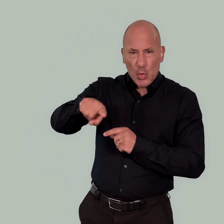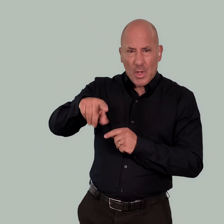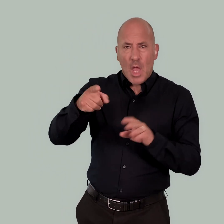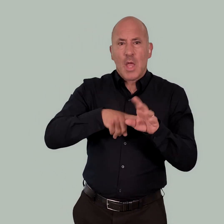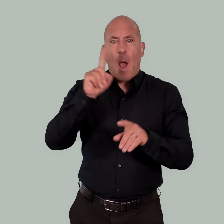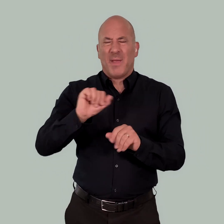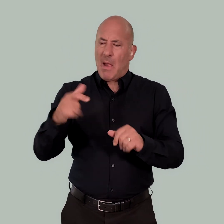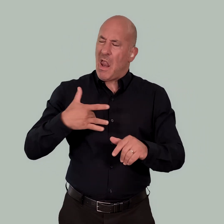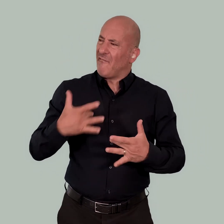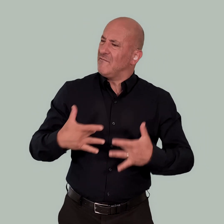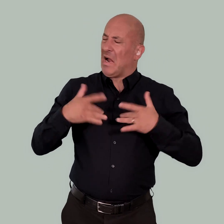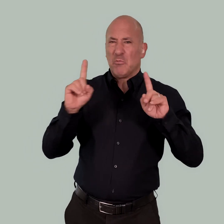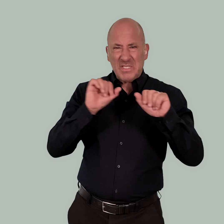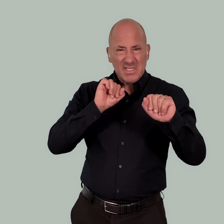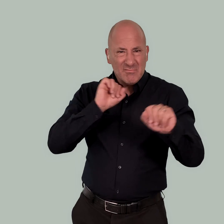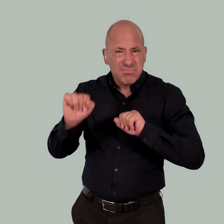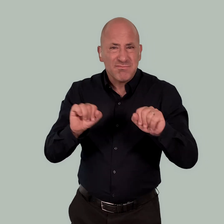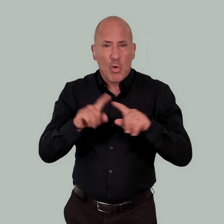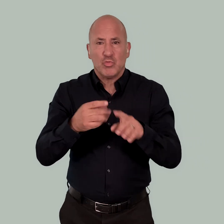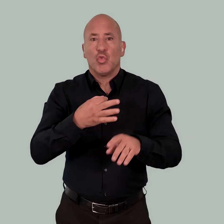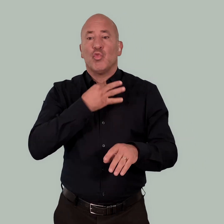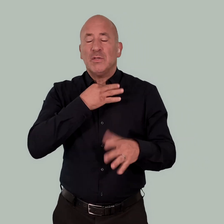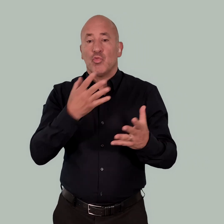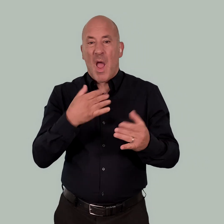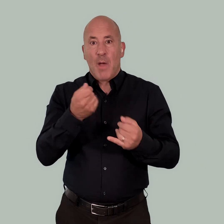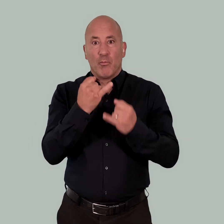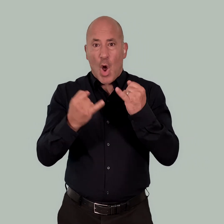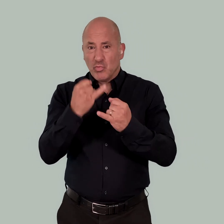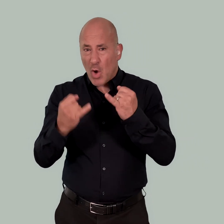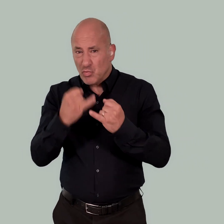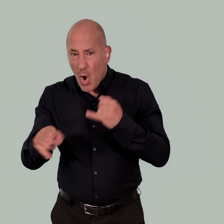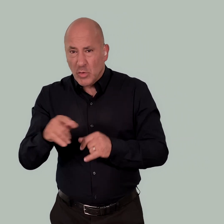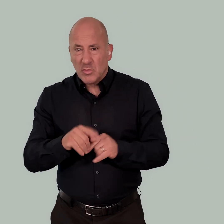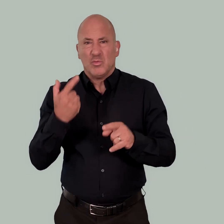how young people feel about their lives, where risk accumulates,